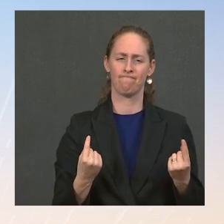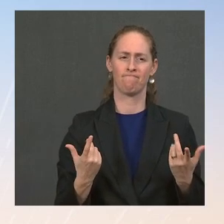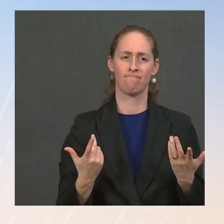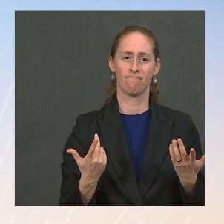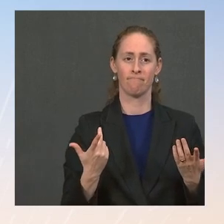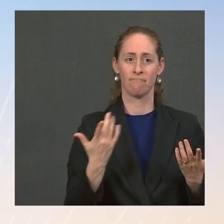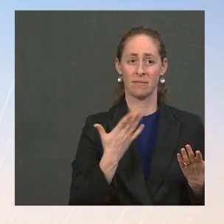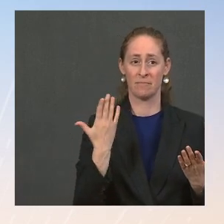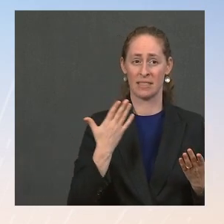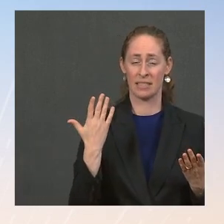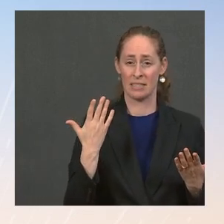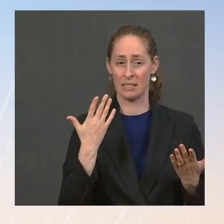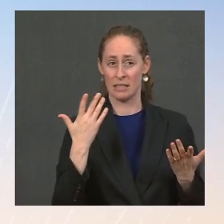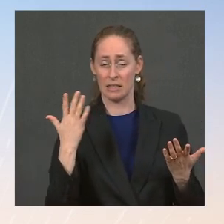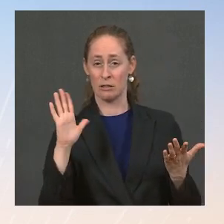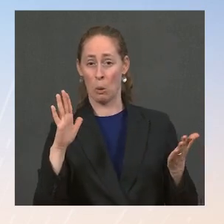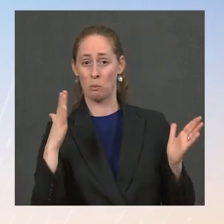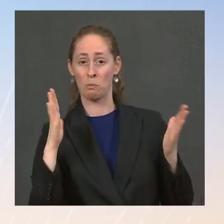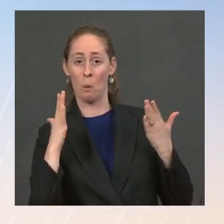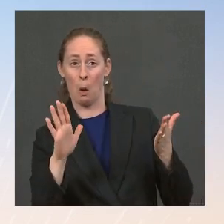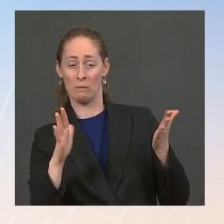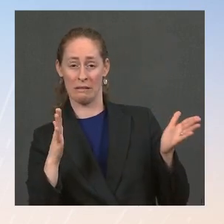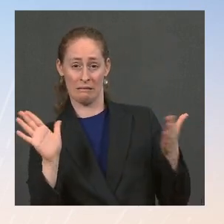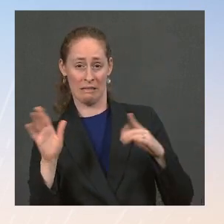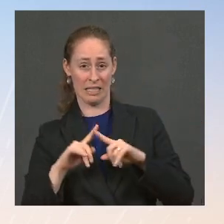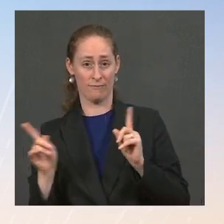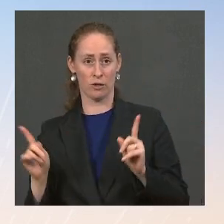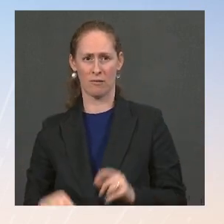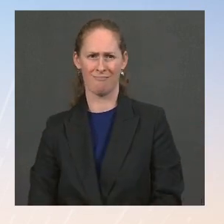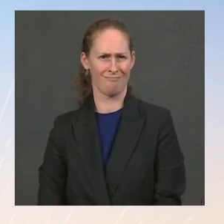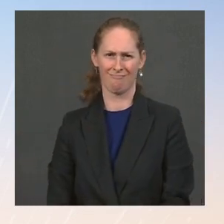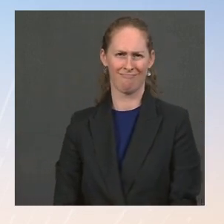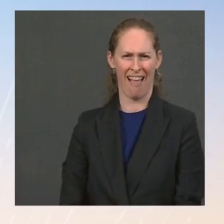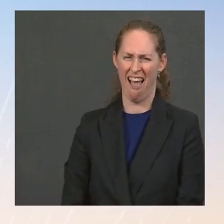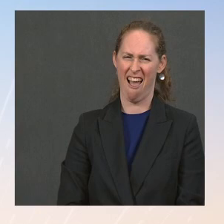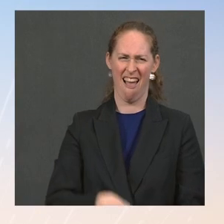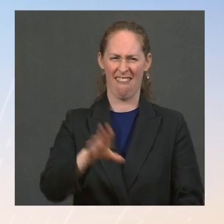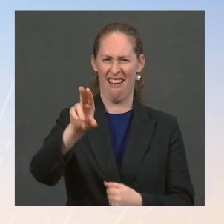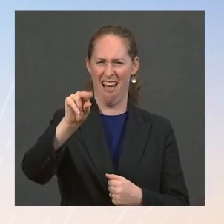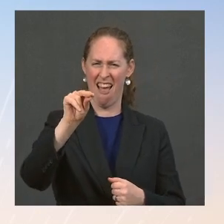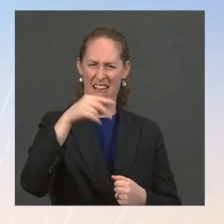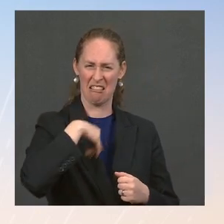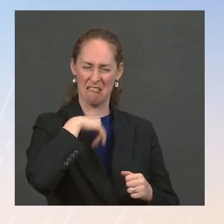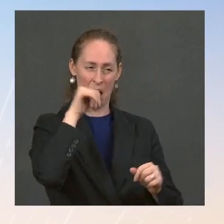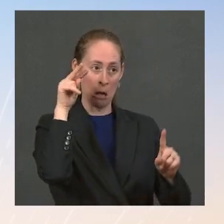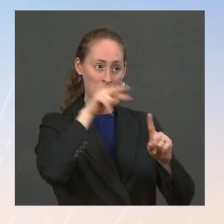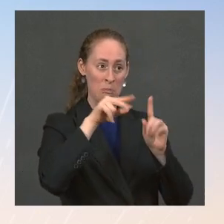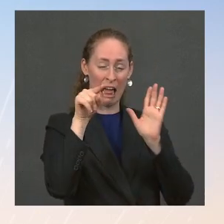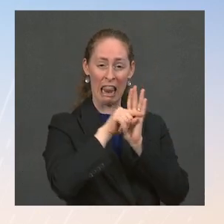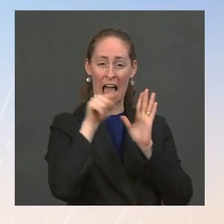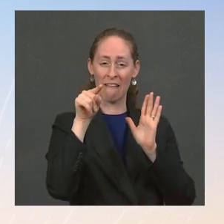Ms. Psaki: We certainly don't see things as darkly as you do. Look, the President's focus is on leading